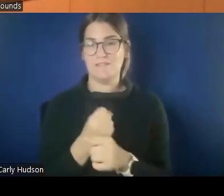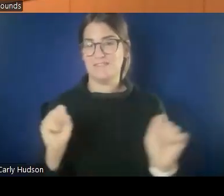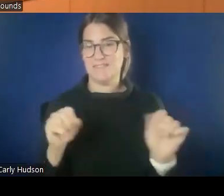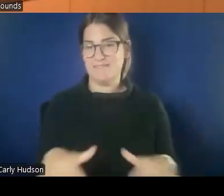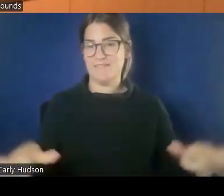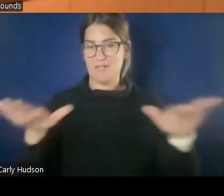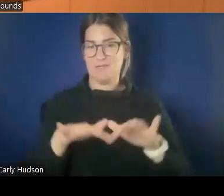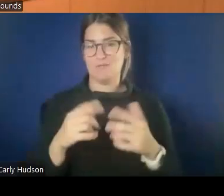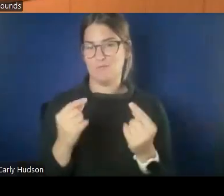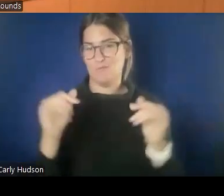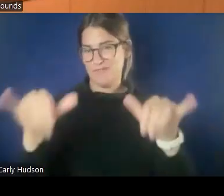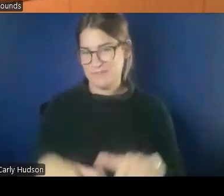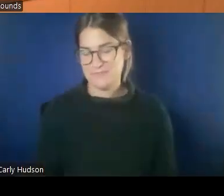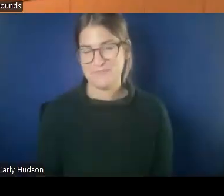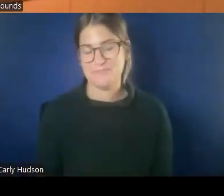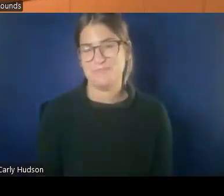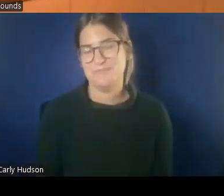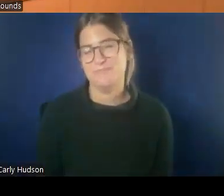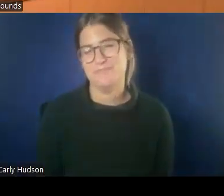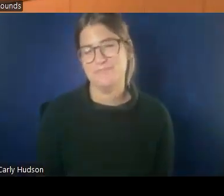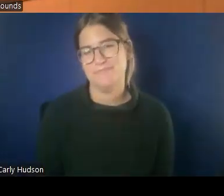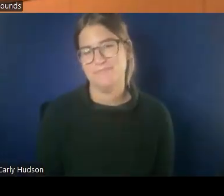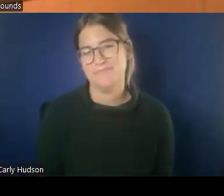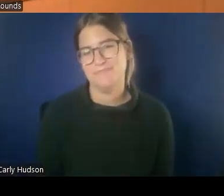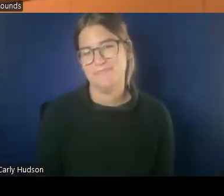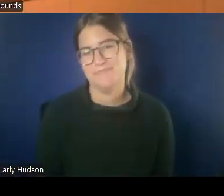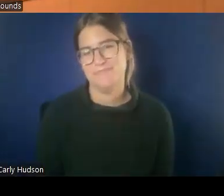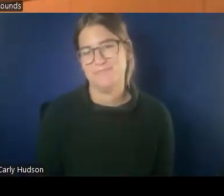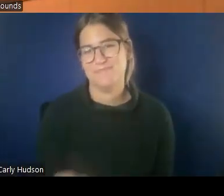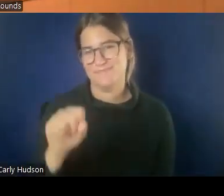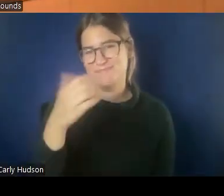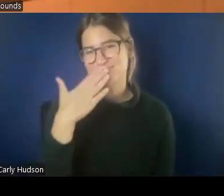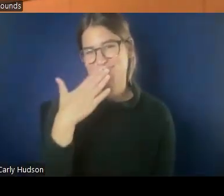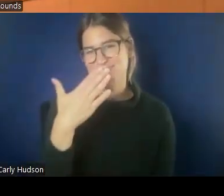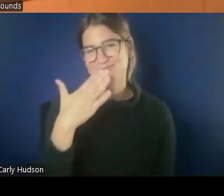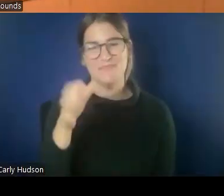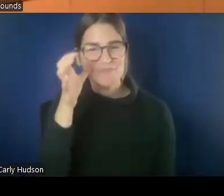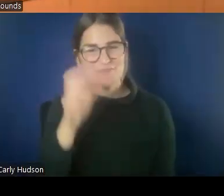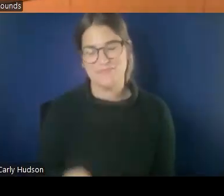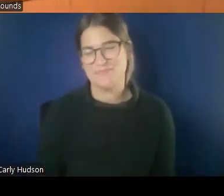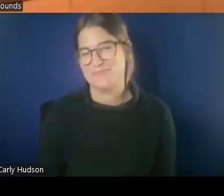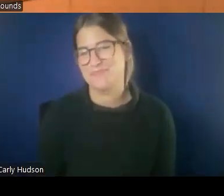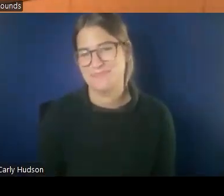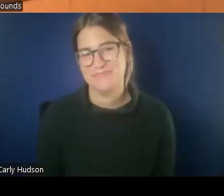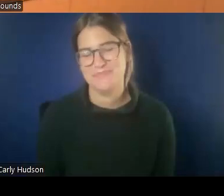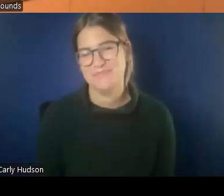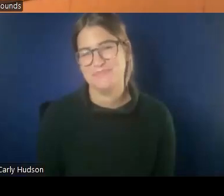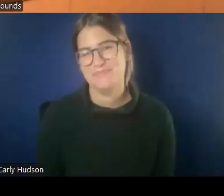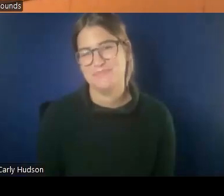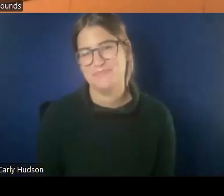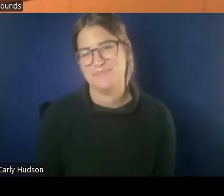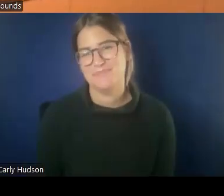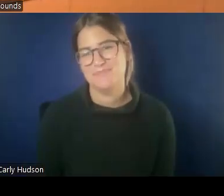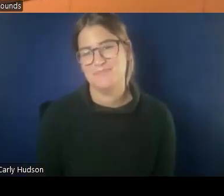do so so um so yes thank you for for listening to us we have another question that's com in do